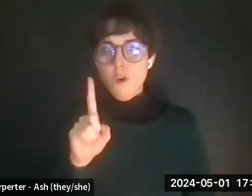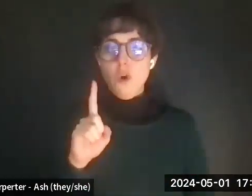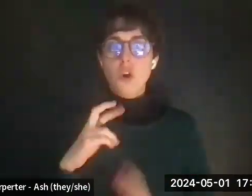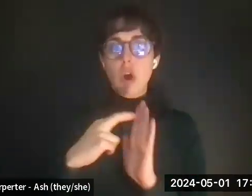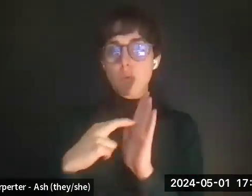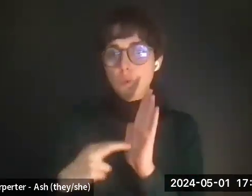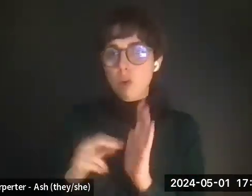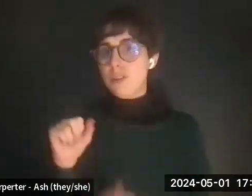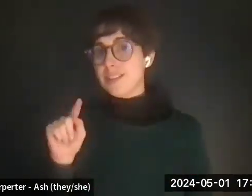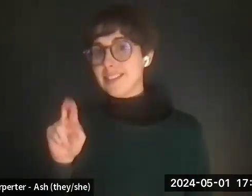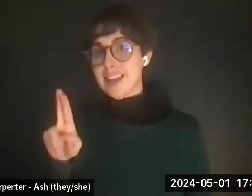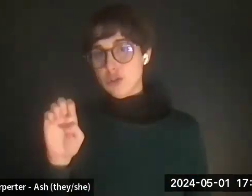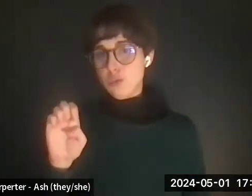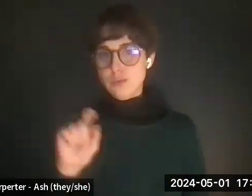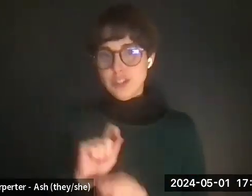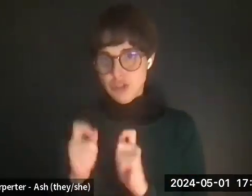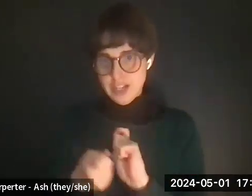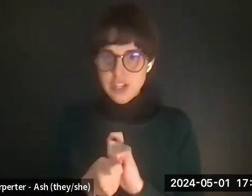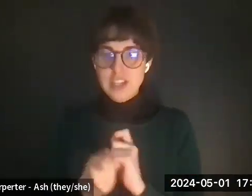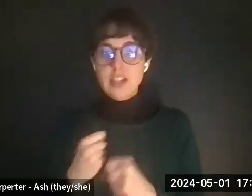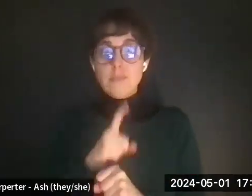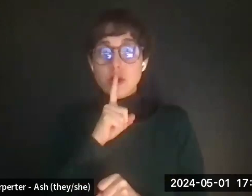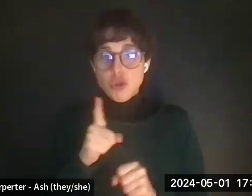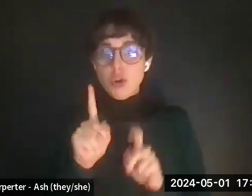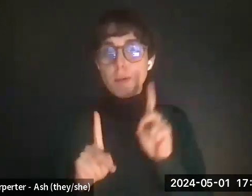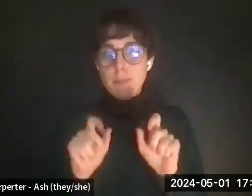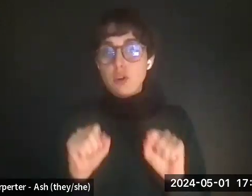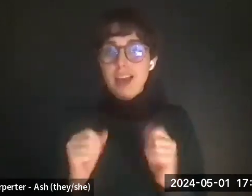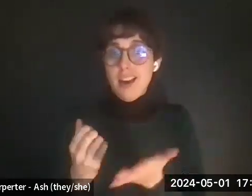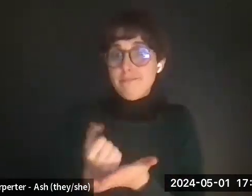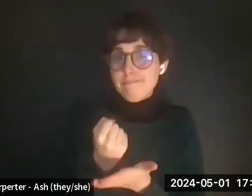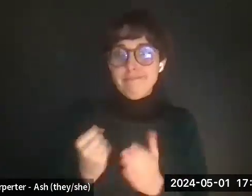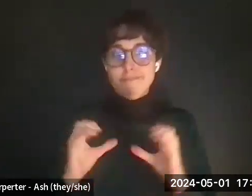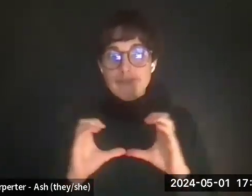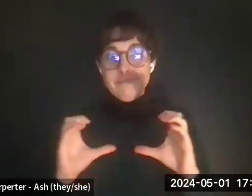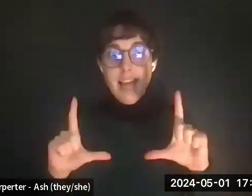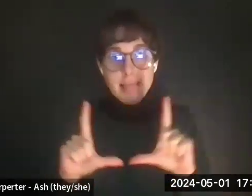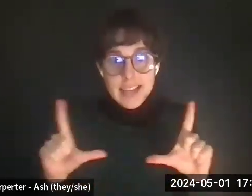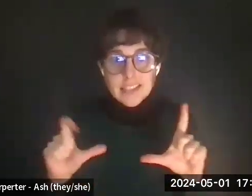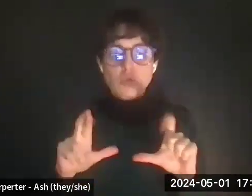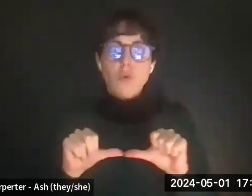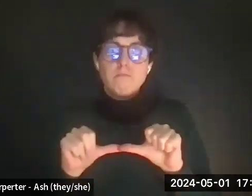to become licensed or maintain licensure, I wanna thank everyone who participated in our 2023 listening